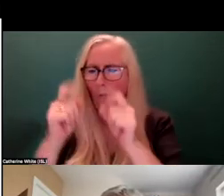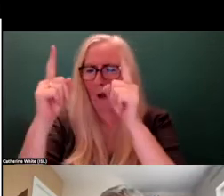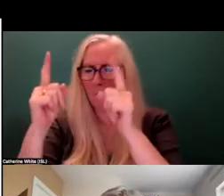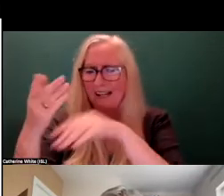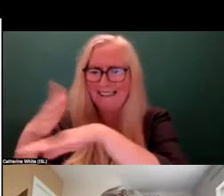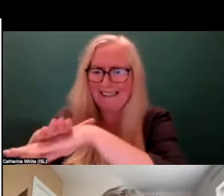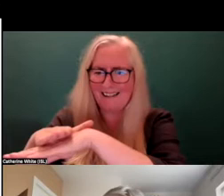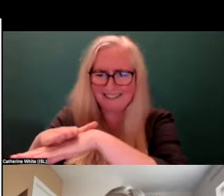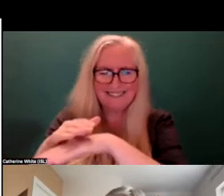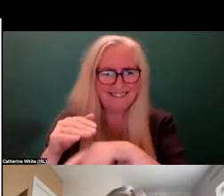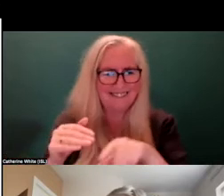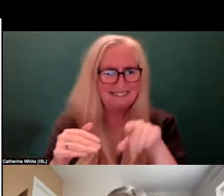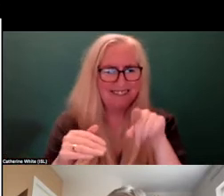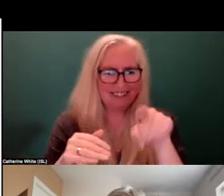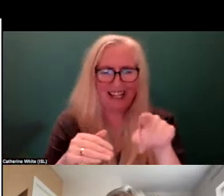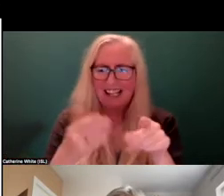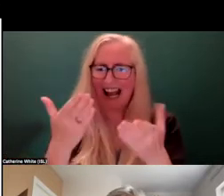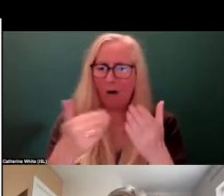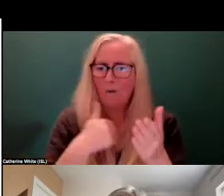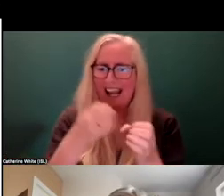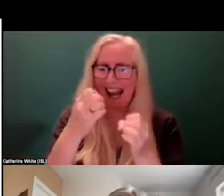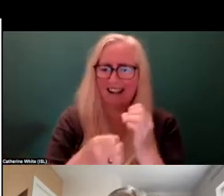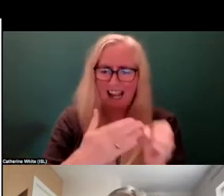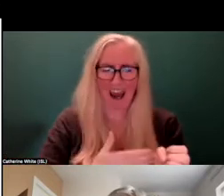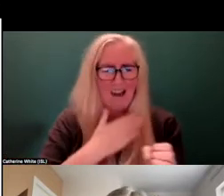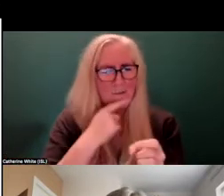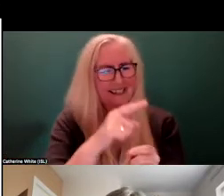dead" as in terms of our approach to end of life.